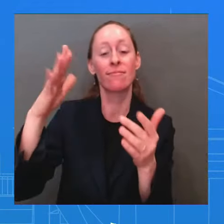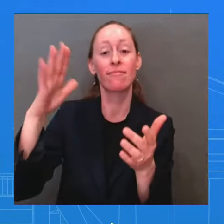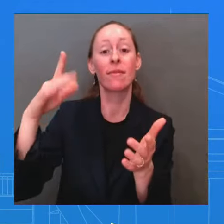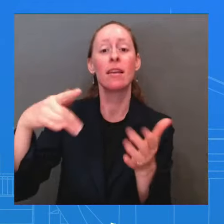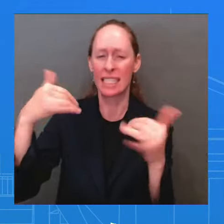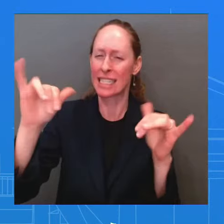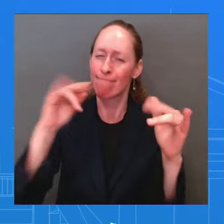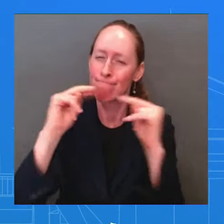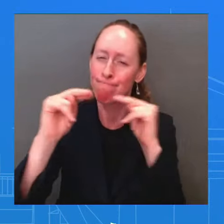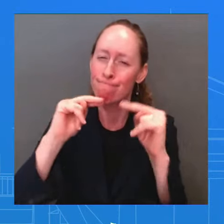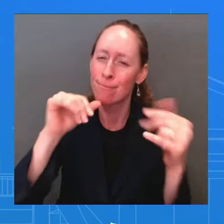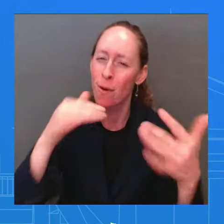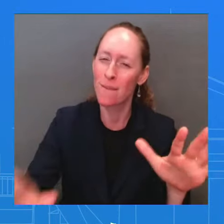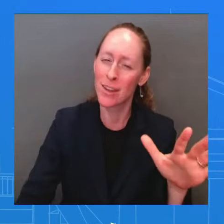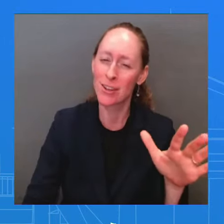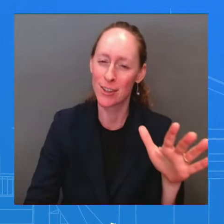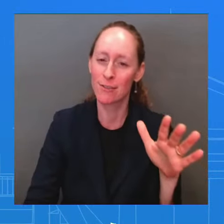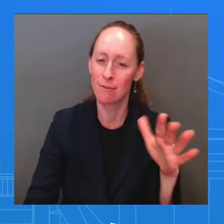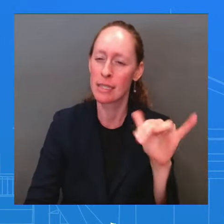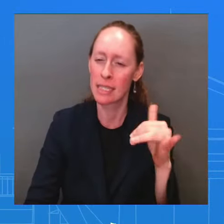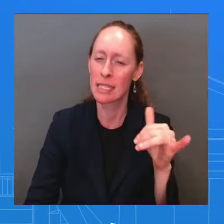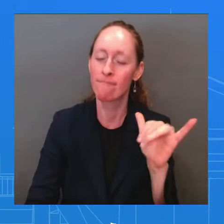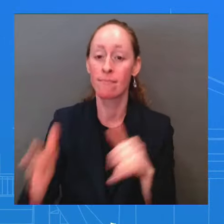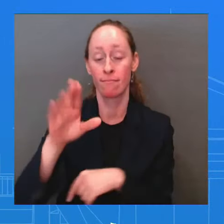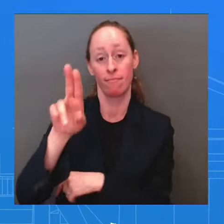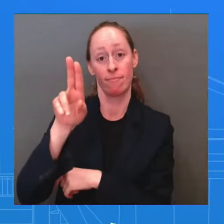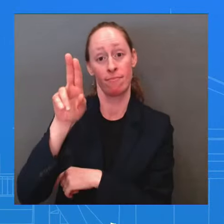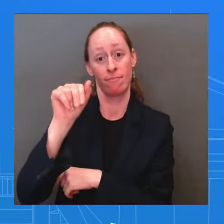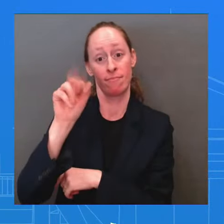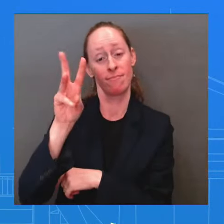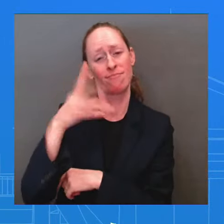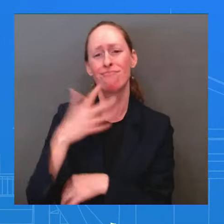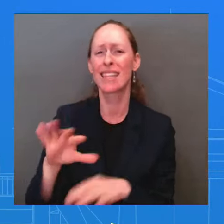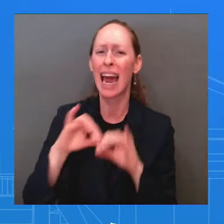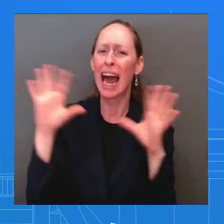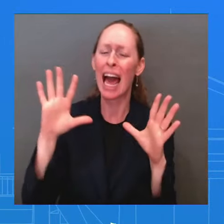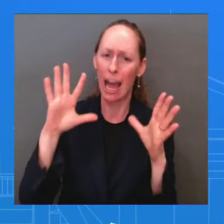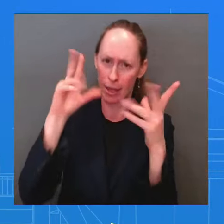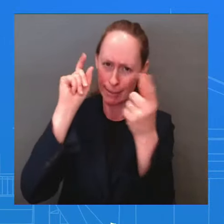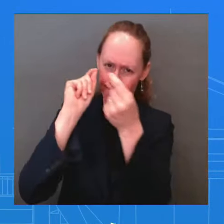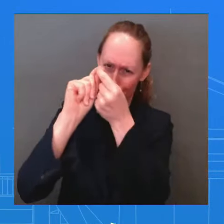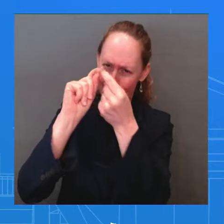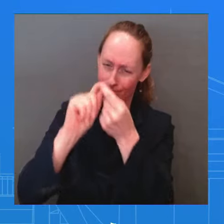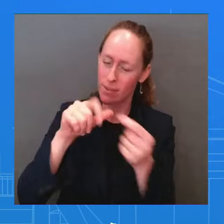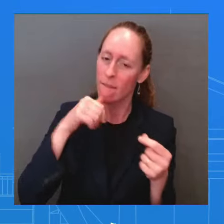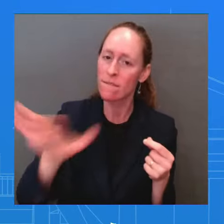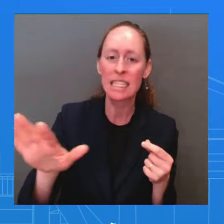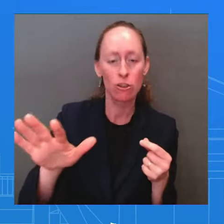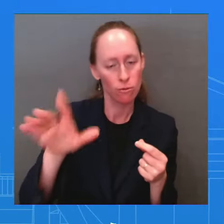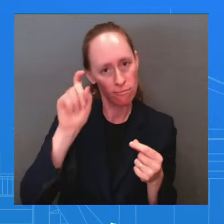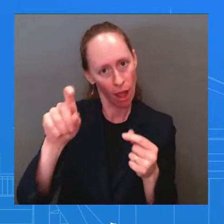The UAW has made clear their desire to continue negotiations with the company on Saturday morning. That is tomorrow, as you all know.